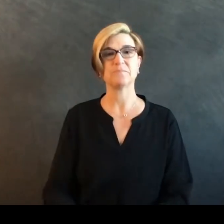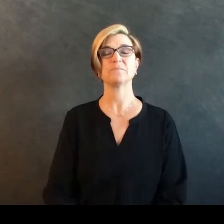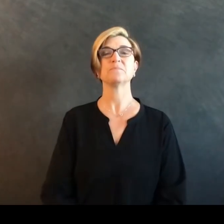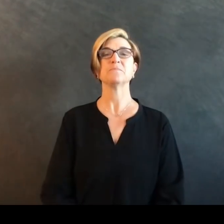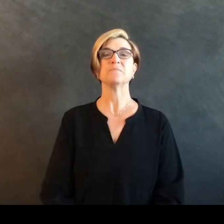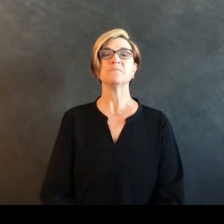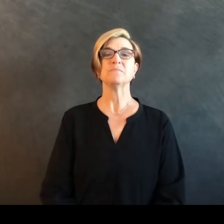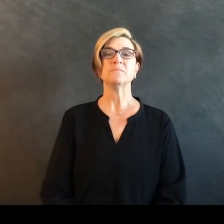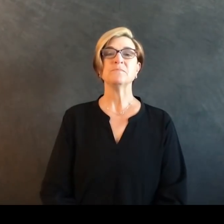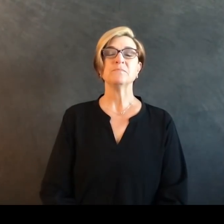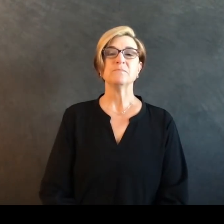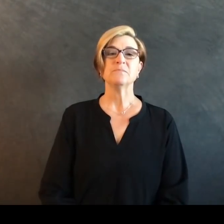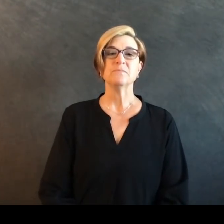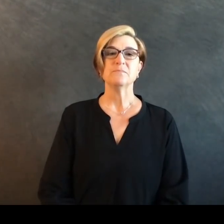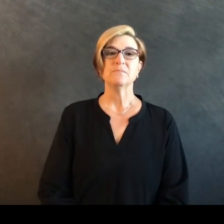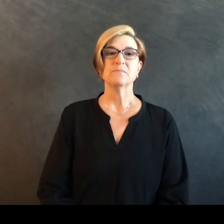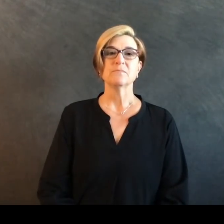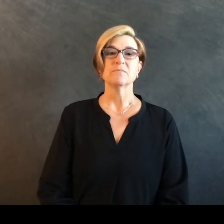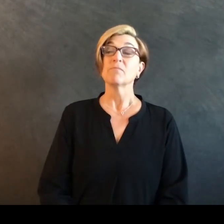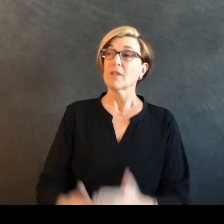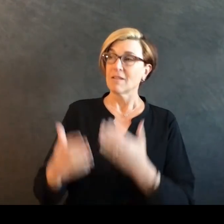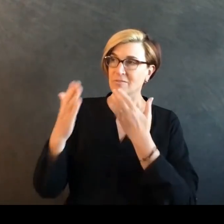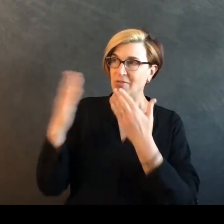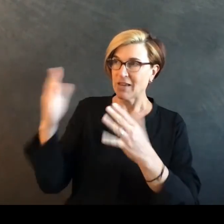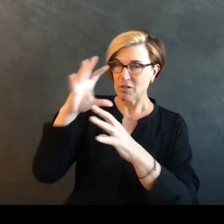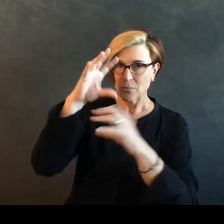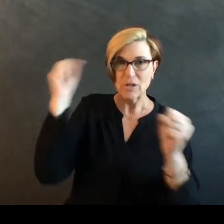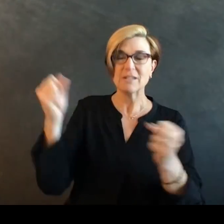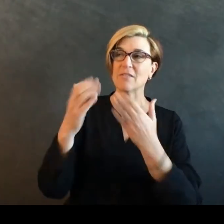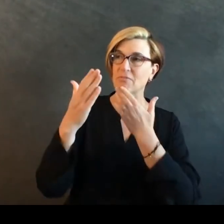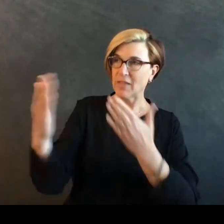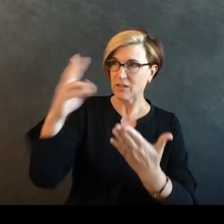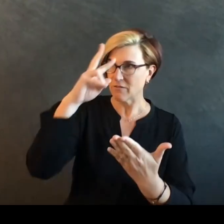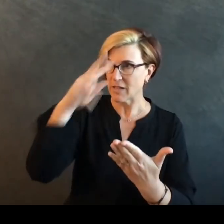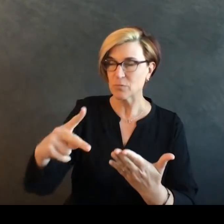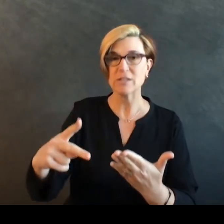Thank You mr. president Thank You mr. vice president thank you to Vita mr.